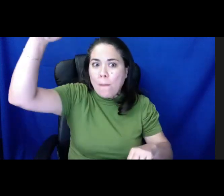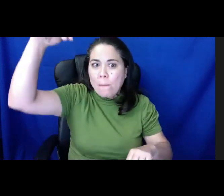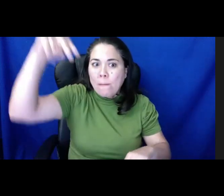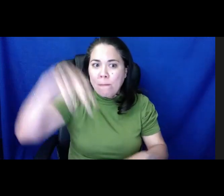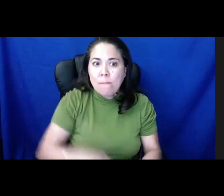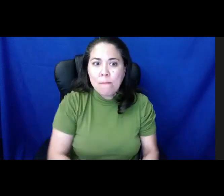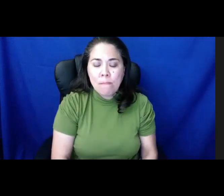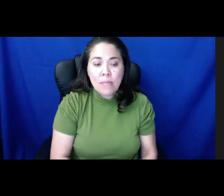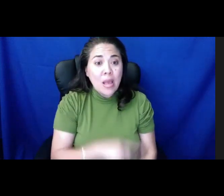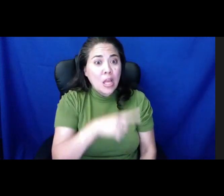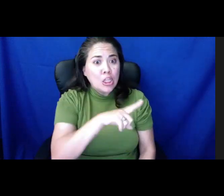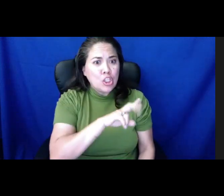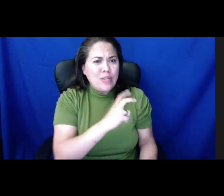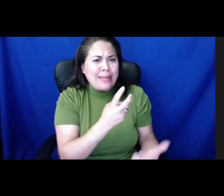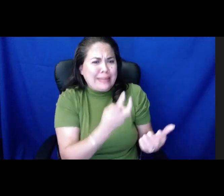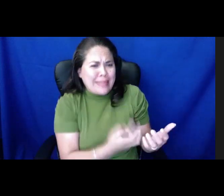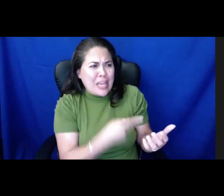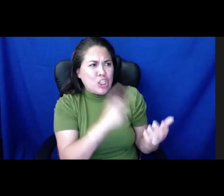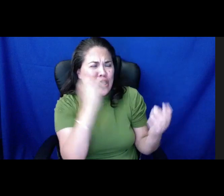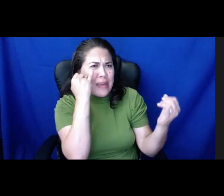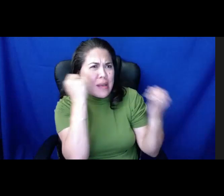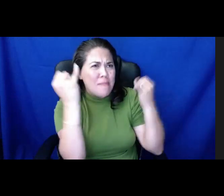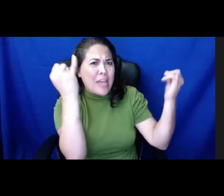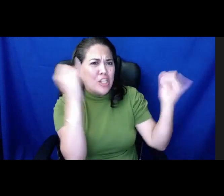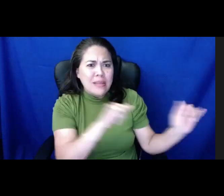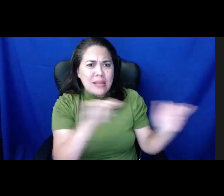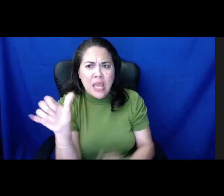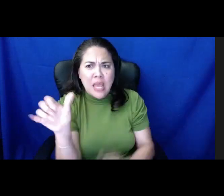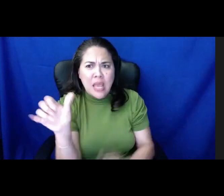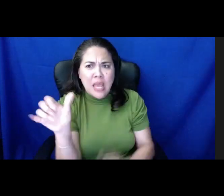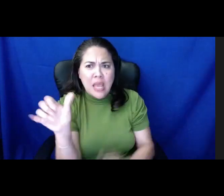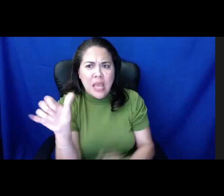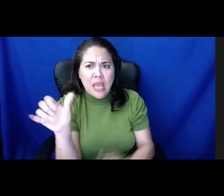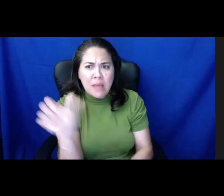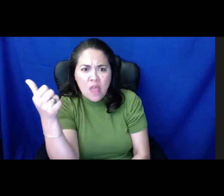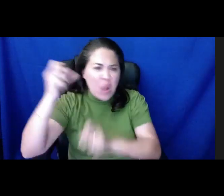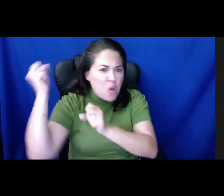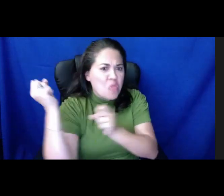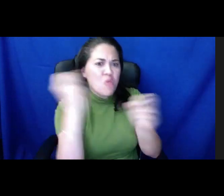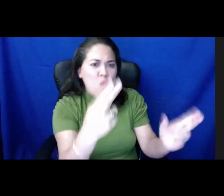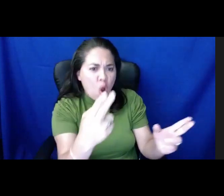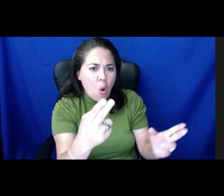Leslie McIntosh: She sank, as she imagined the others did thrown from the lip of what she would soon understand a ship.